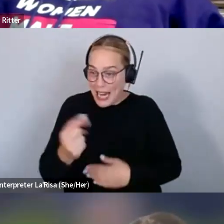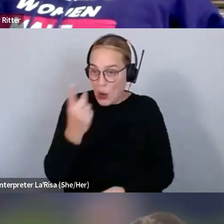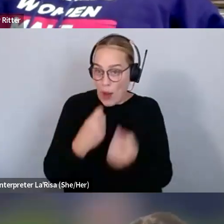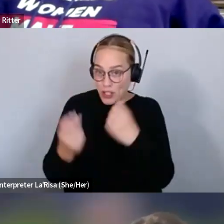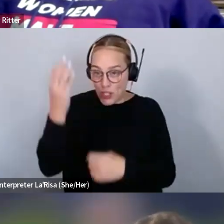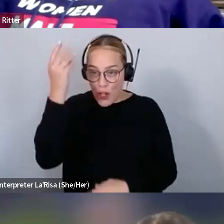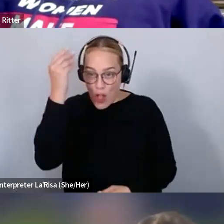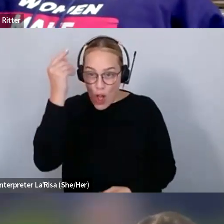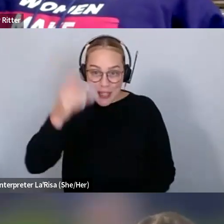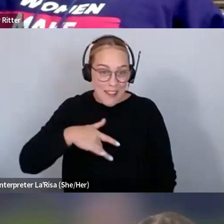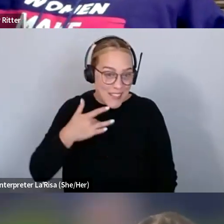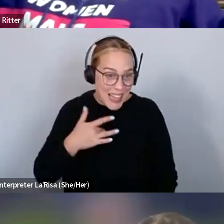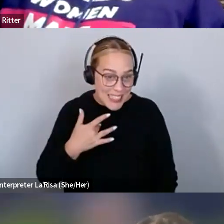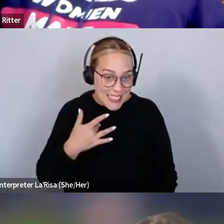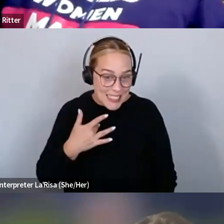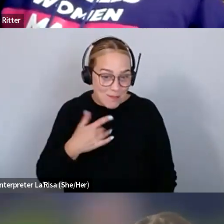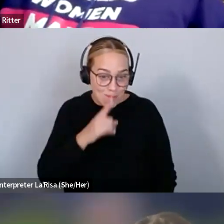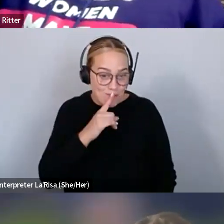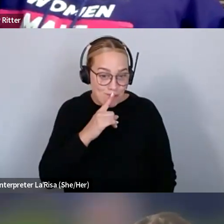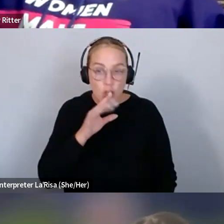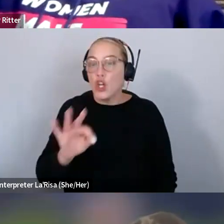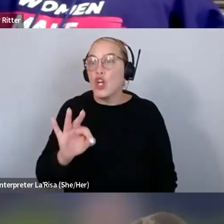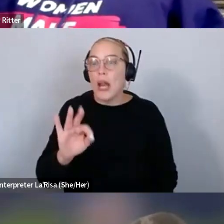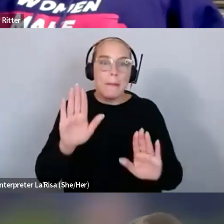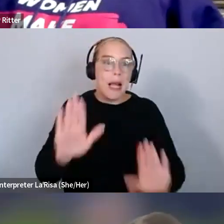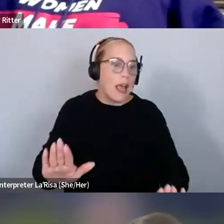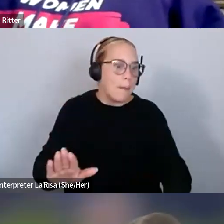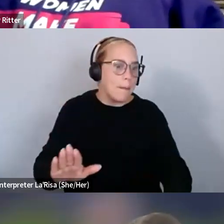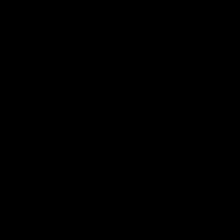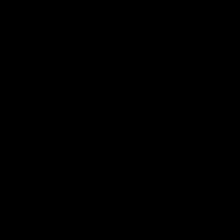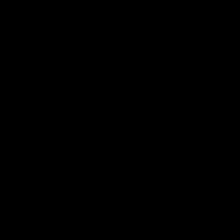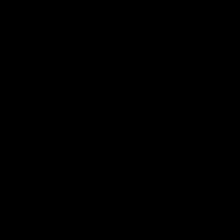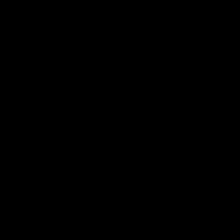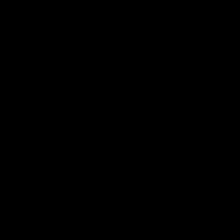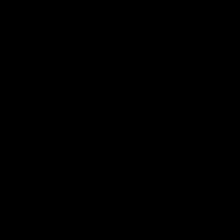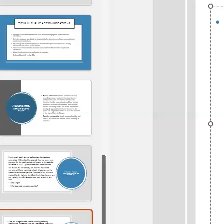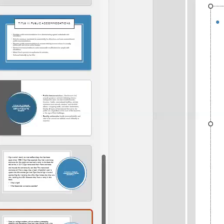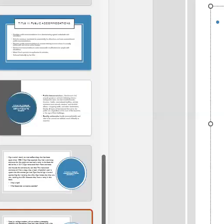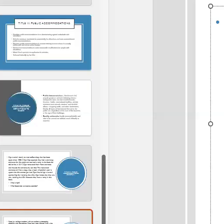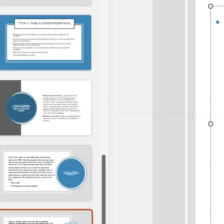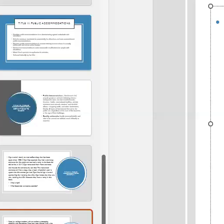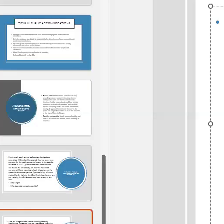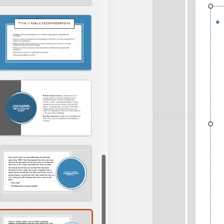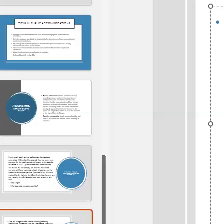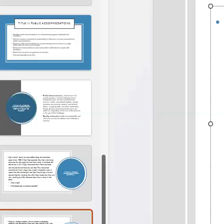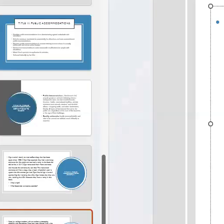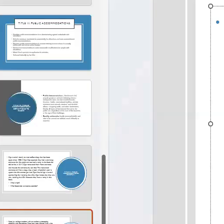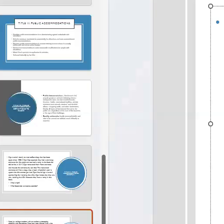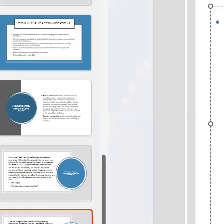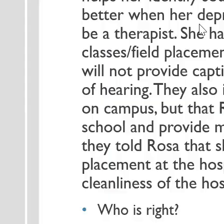intentionally made this a pretty intense question. I hope you enjoyed it. Any questions, thoughts, concerns, feelings on this one? Excellent. I'm